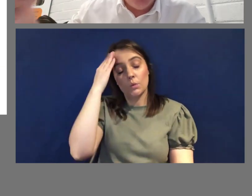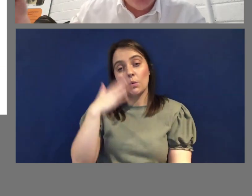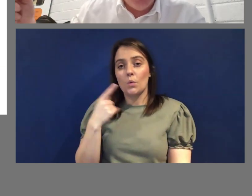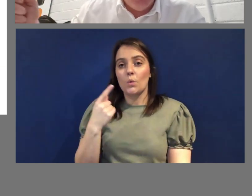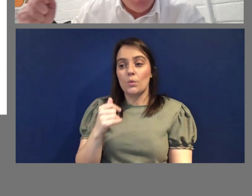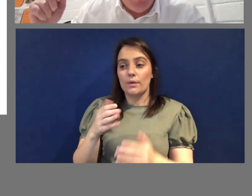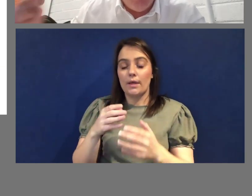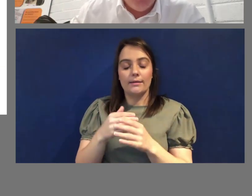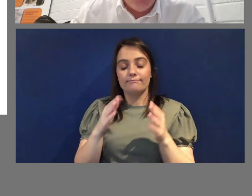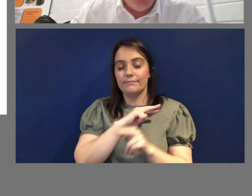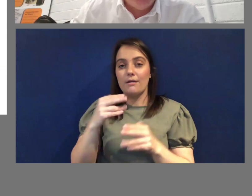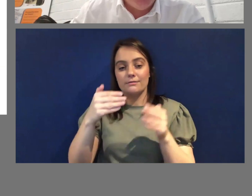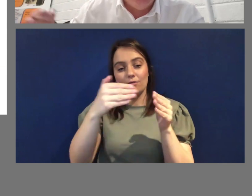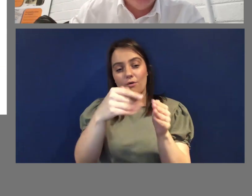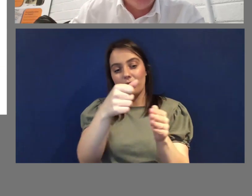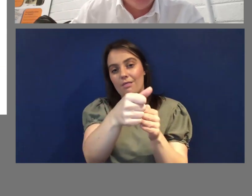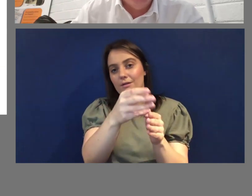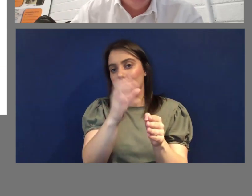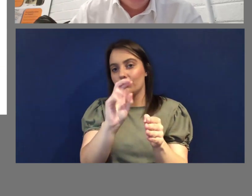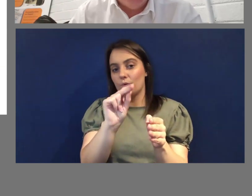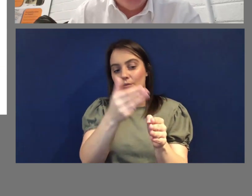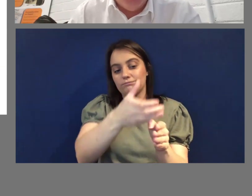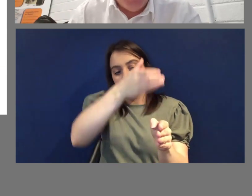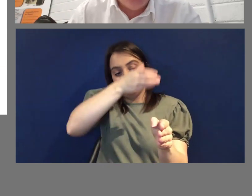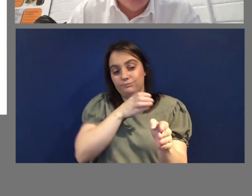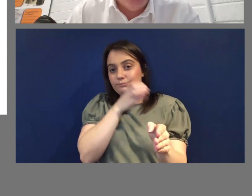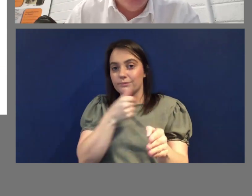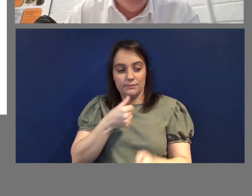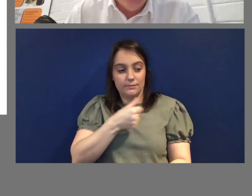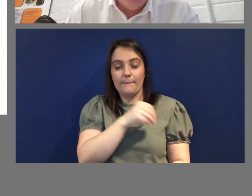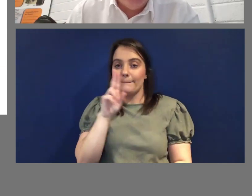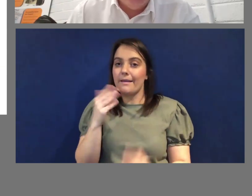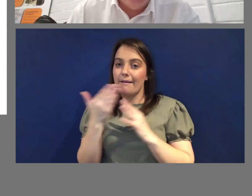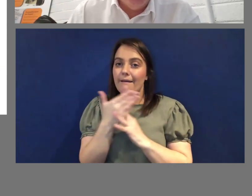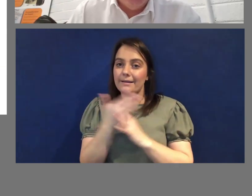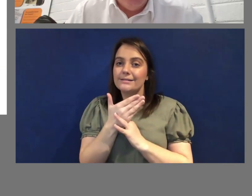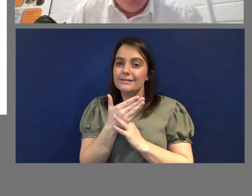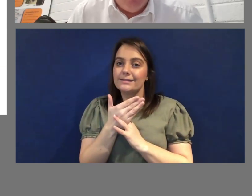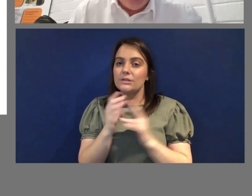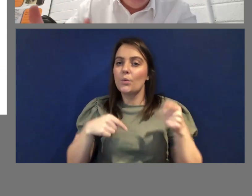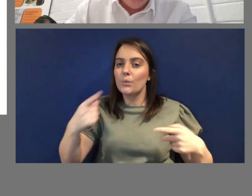push the the push pad or intercom or sorry the access control so that someone can conveniently